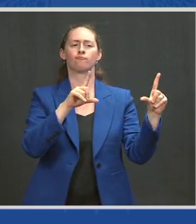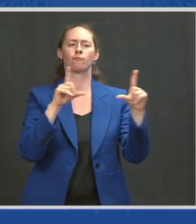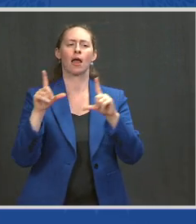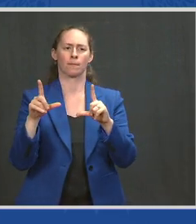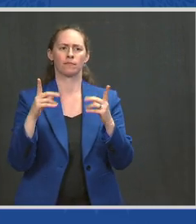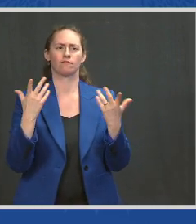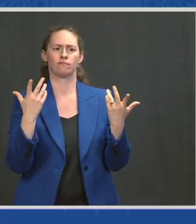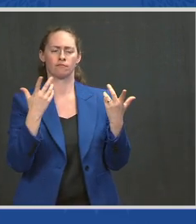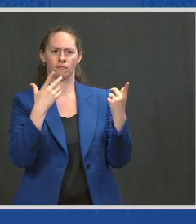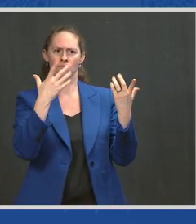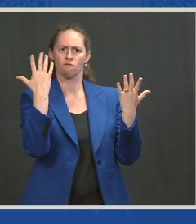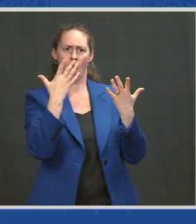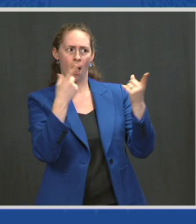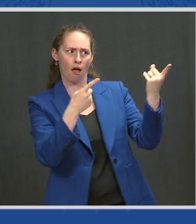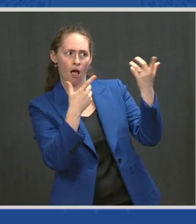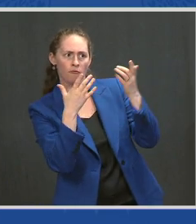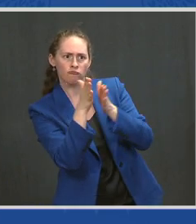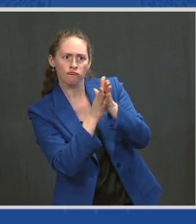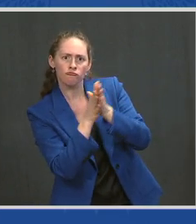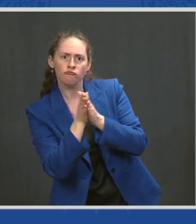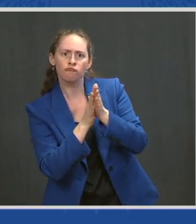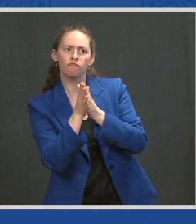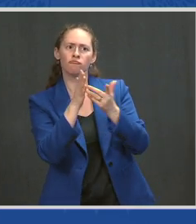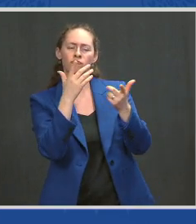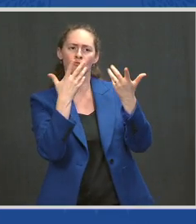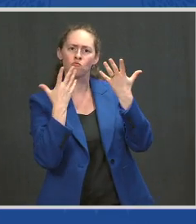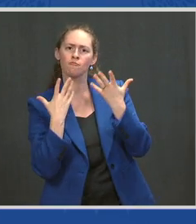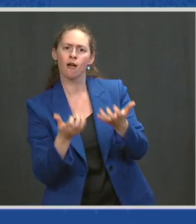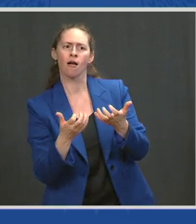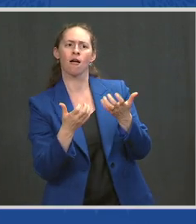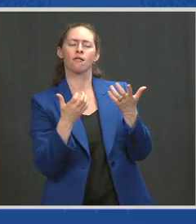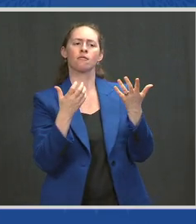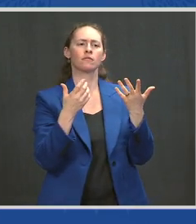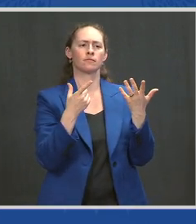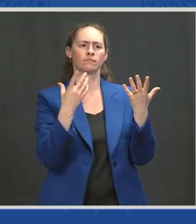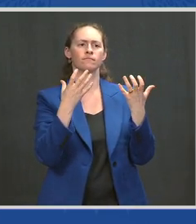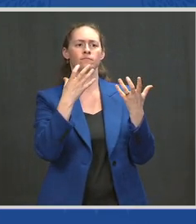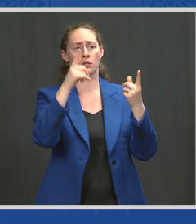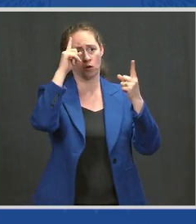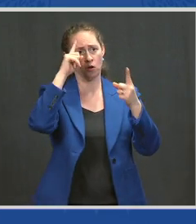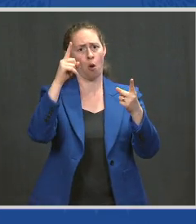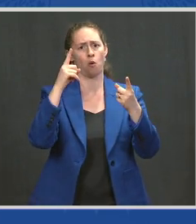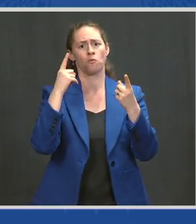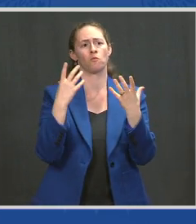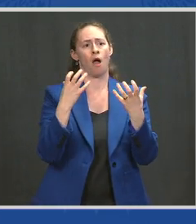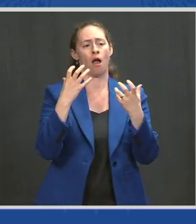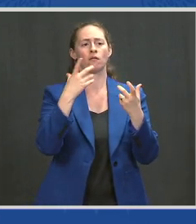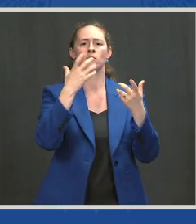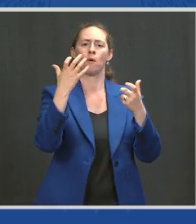burnishing Russia's reputation that is not -- is viewed as not being contrary